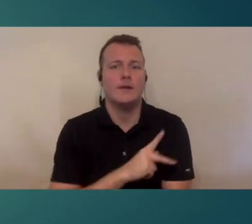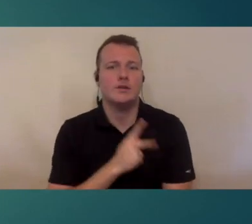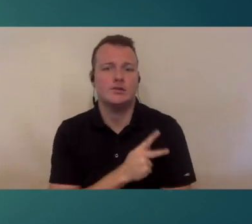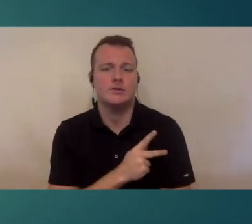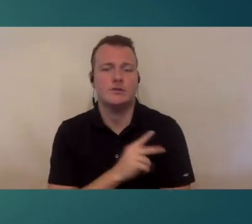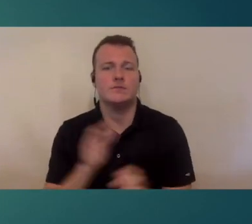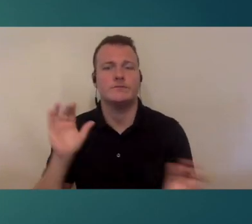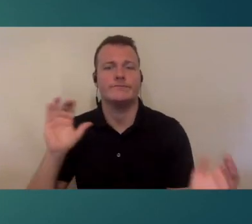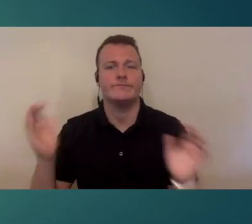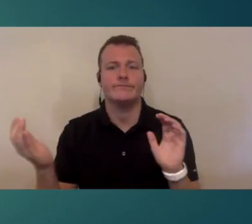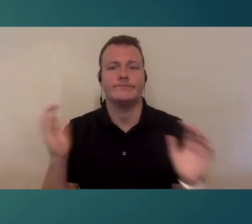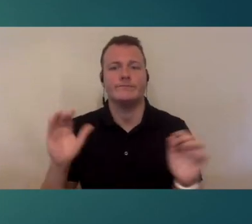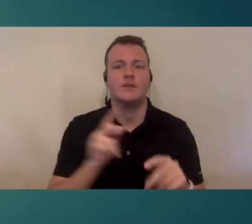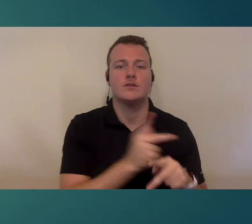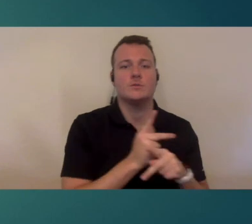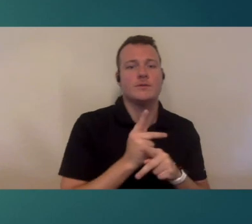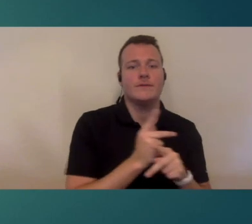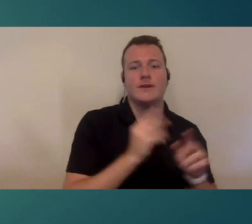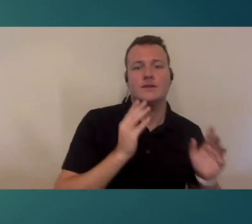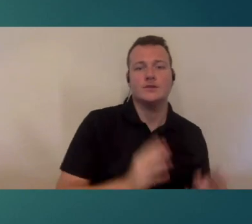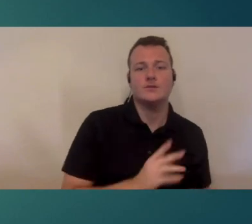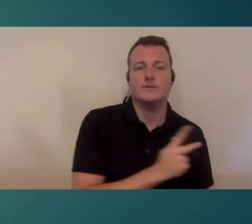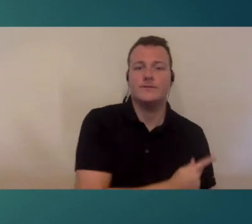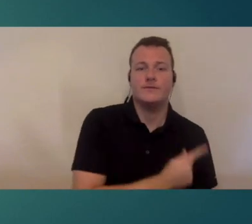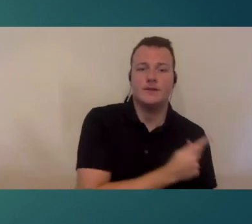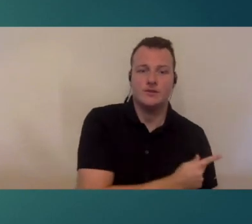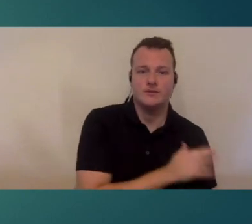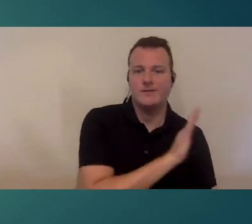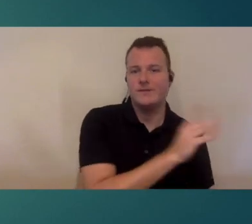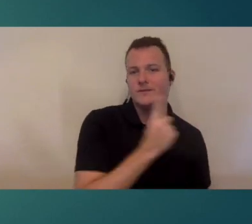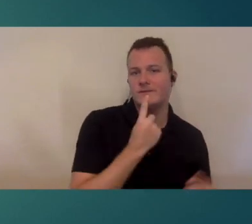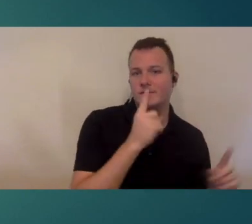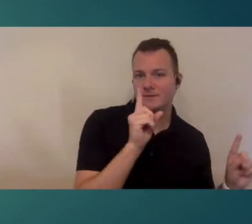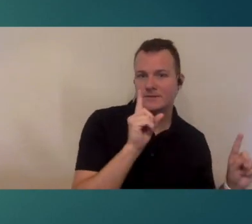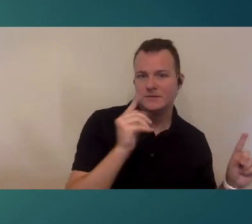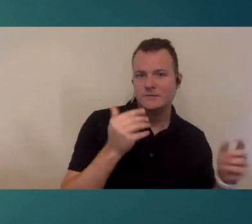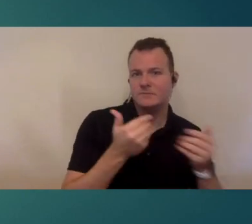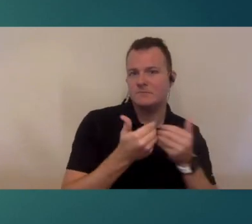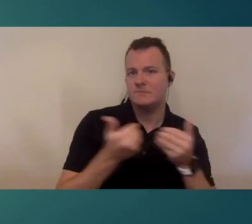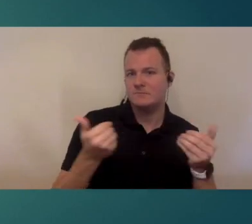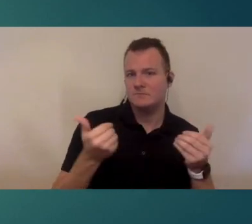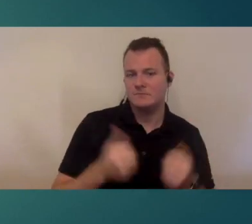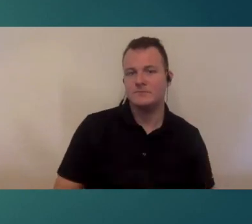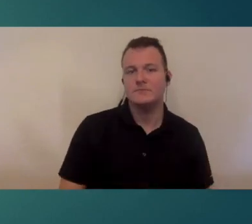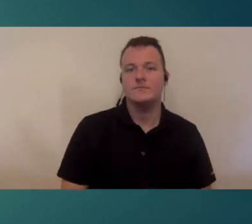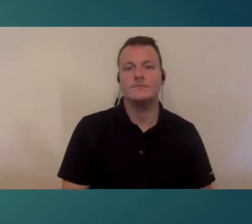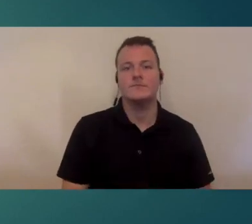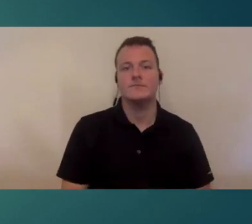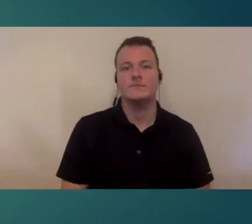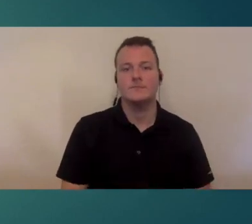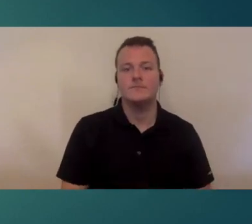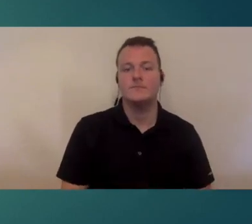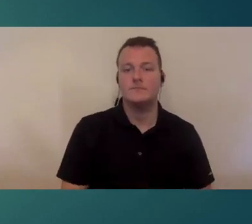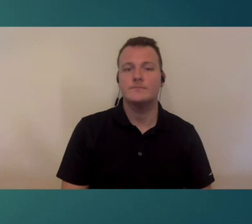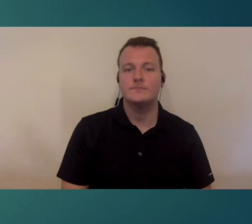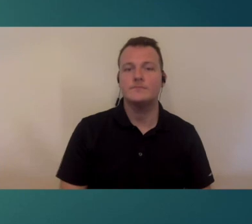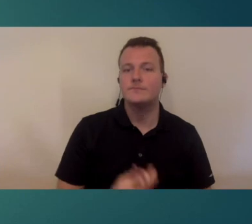versus your supervisors patient or your supervisor success. But I think in that